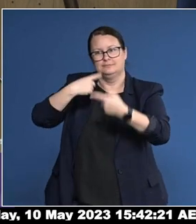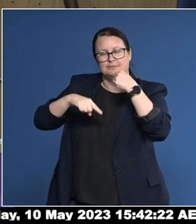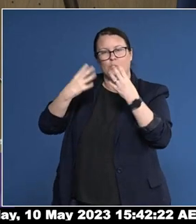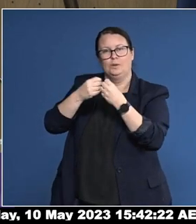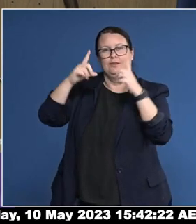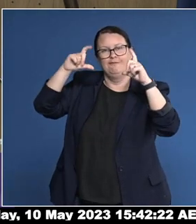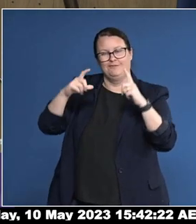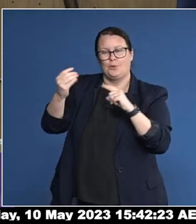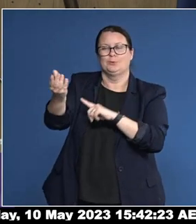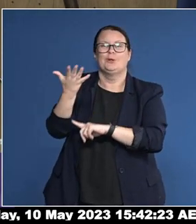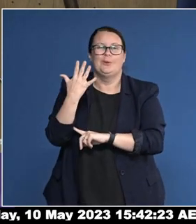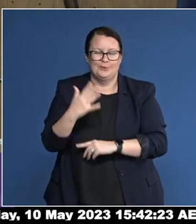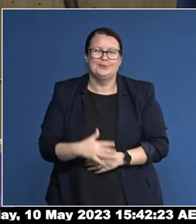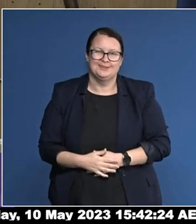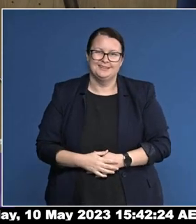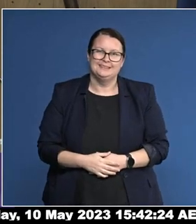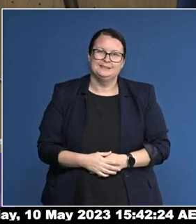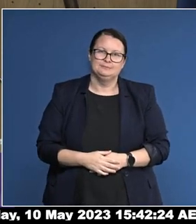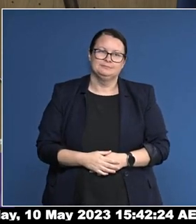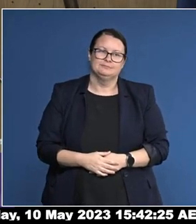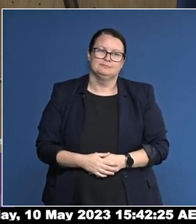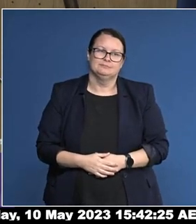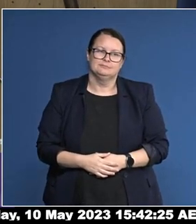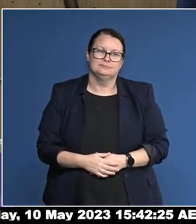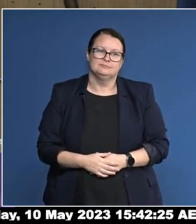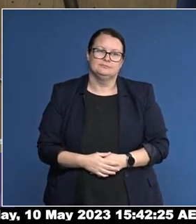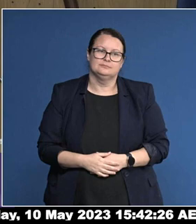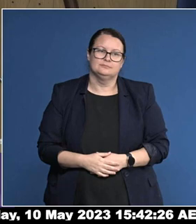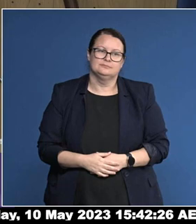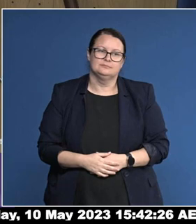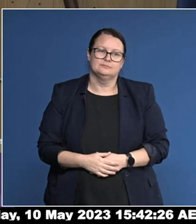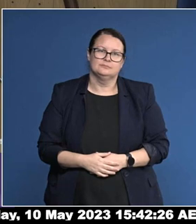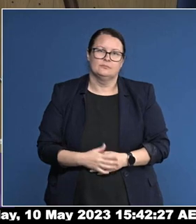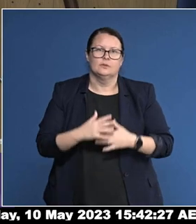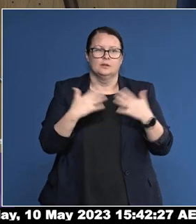they passed on. We were particularly assisted by Lisa Hair, a friend of the young